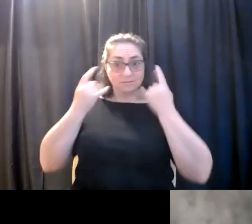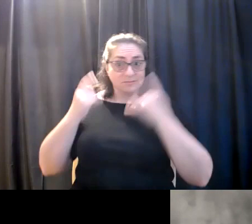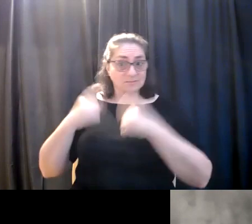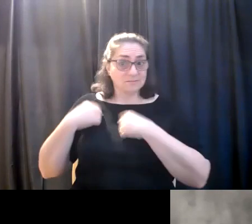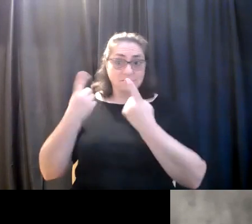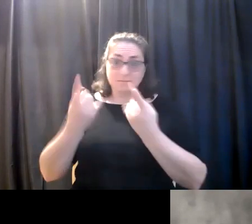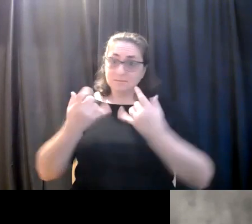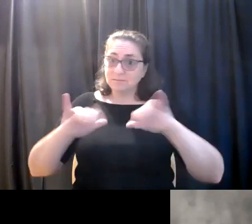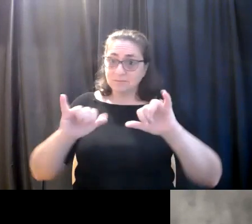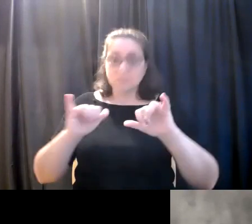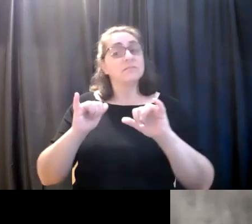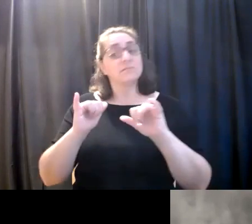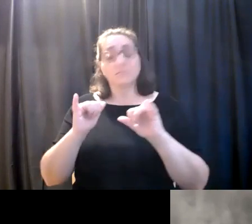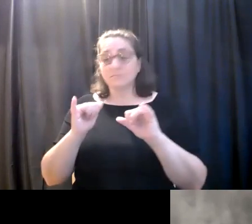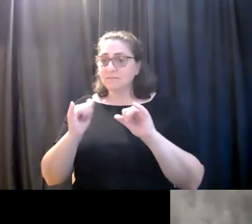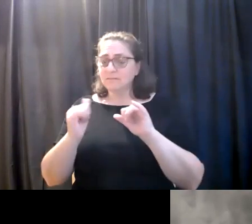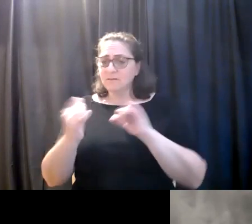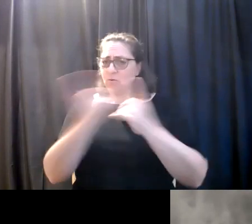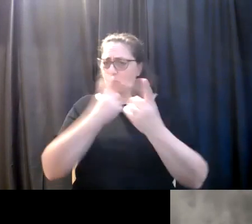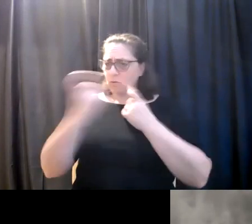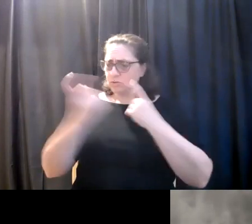I see is from all suedes and I live this every day.